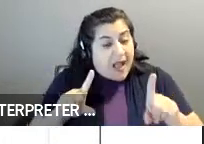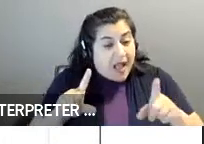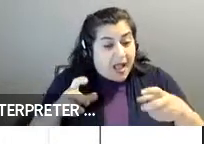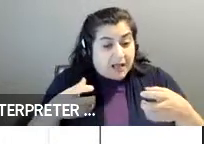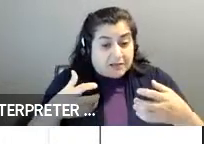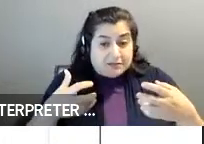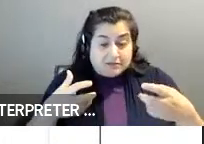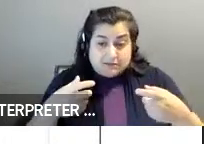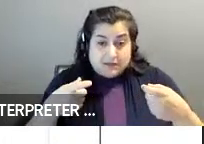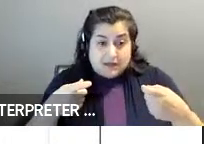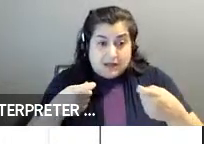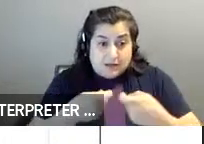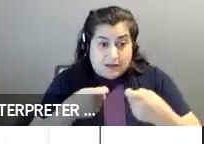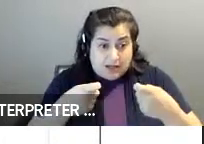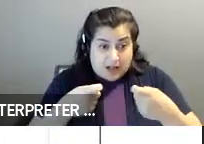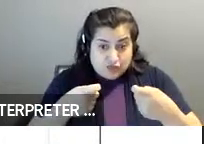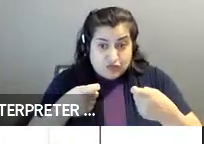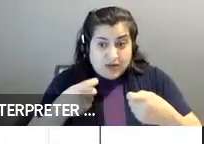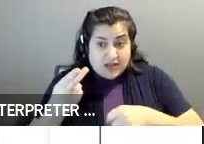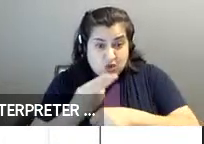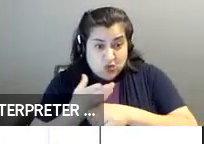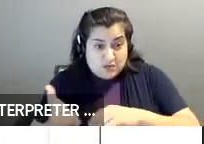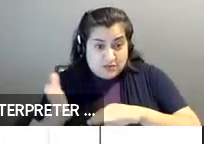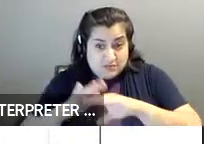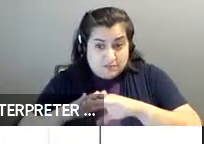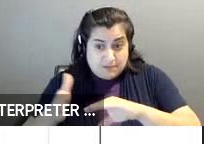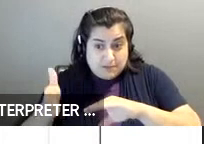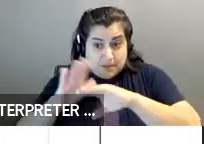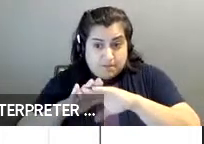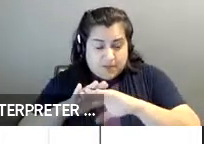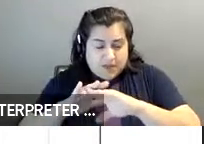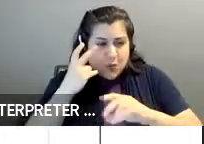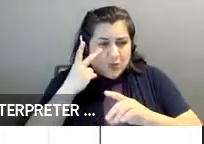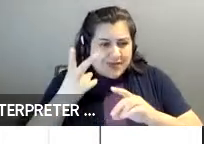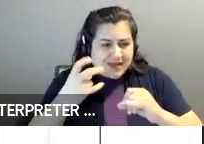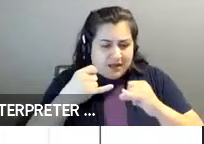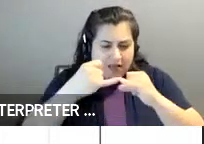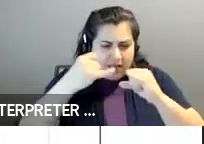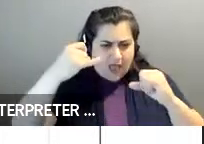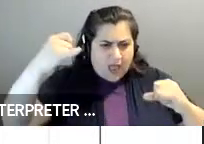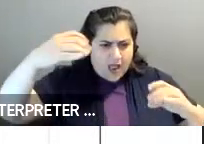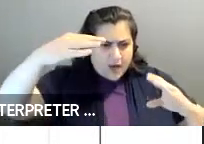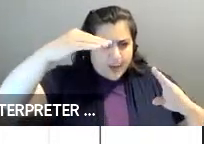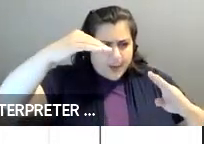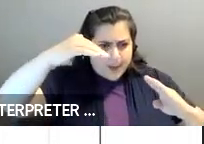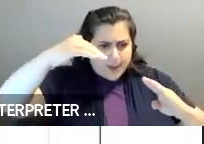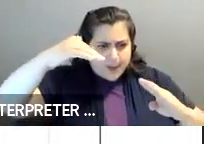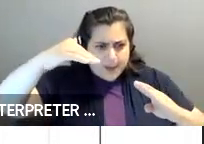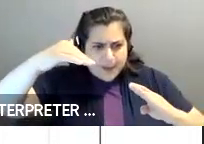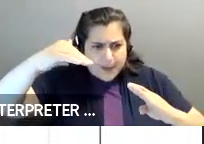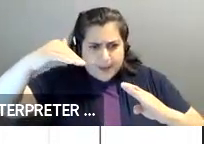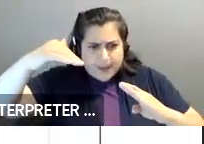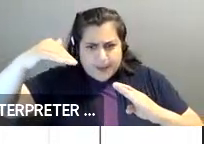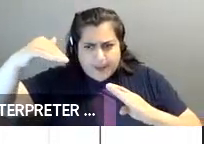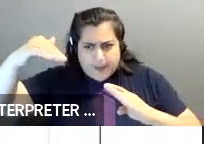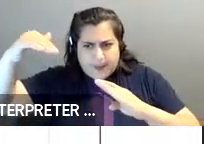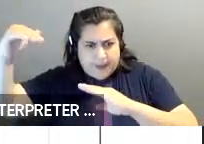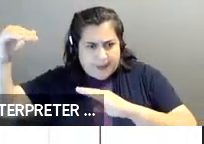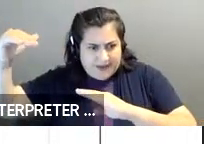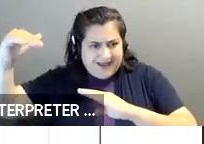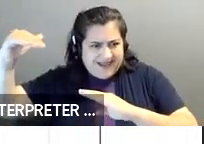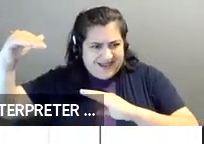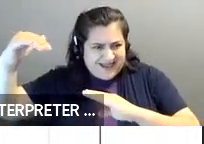starts moving towards the curve for power wheelchair users.